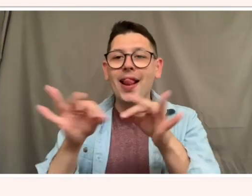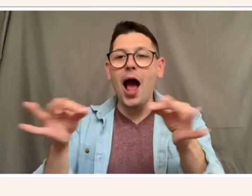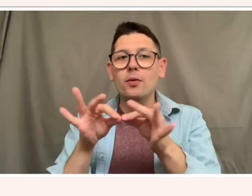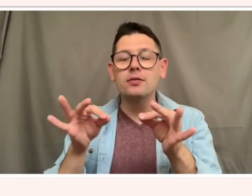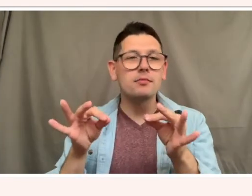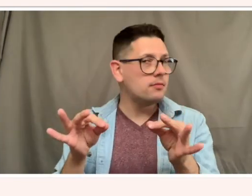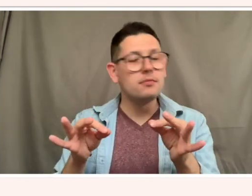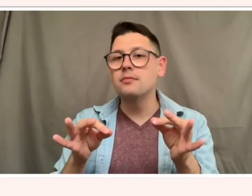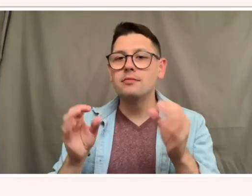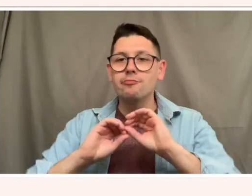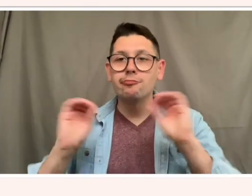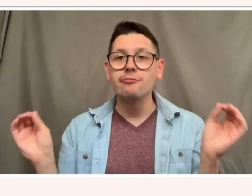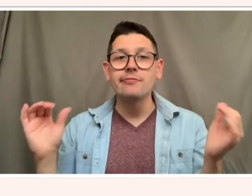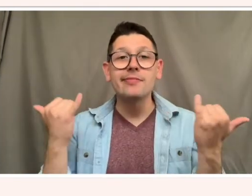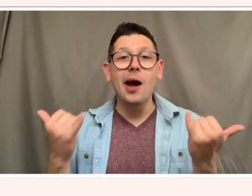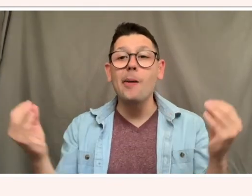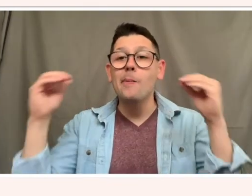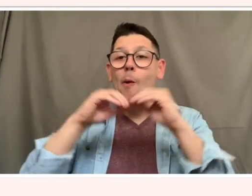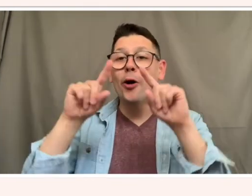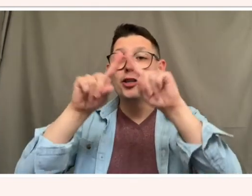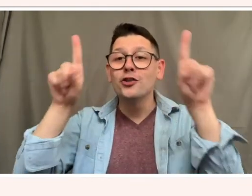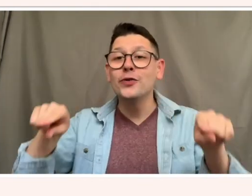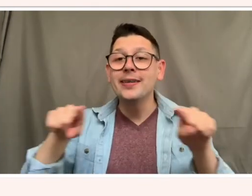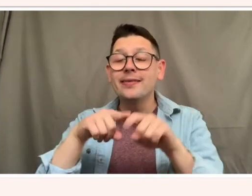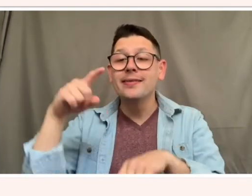We used to use dramatic play to teach language.